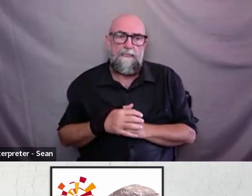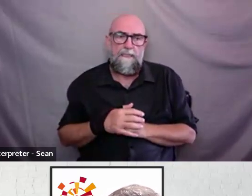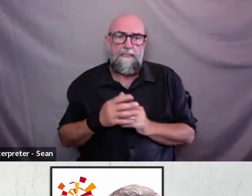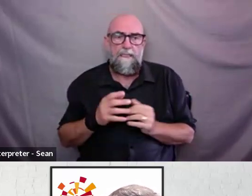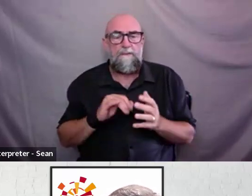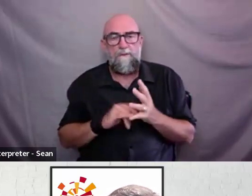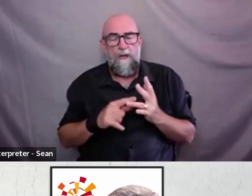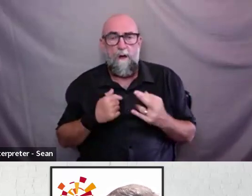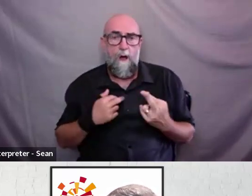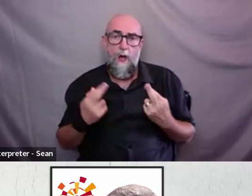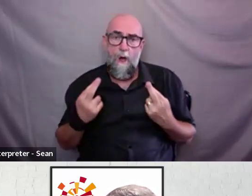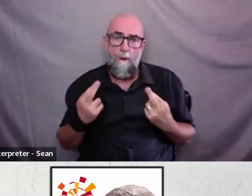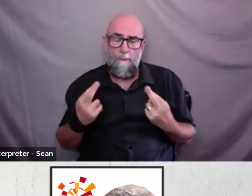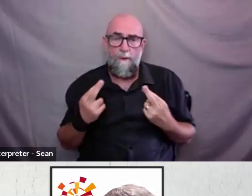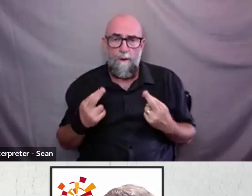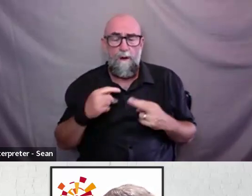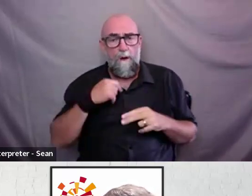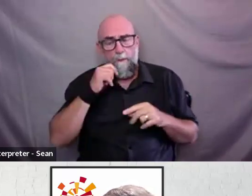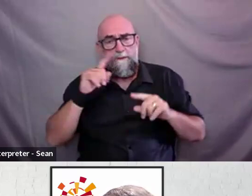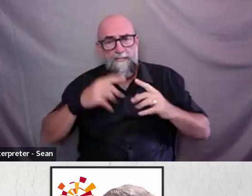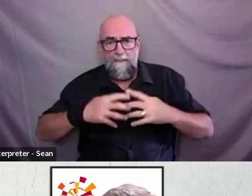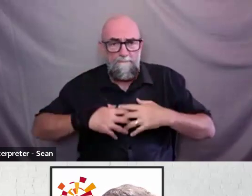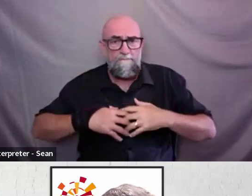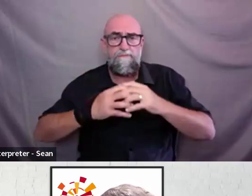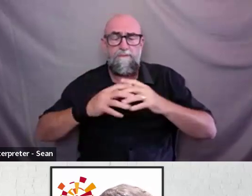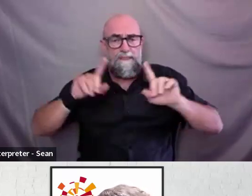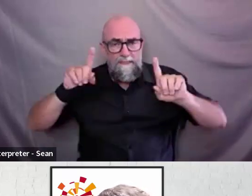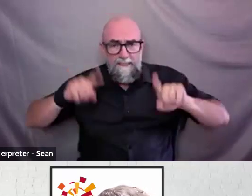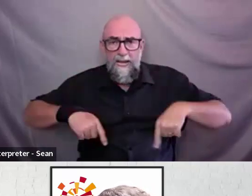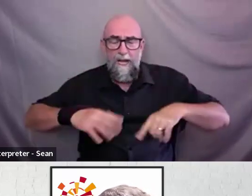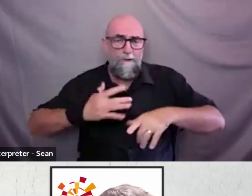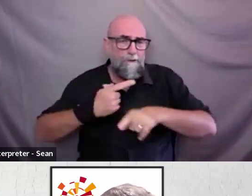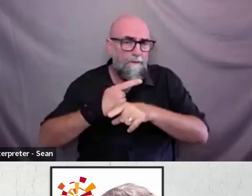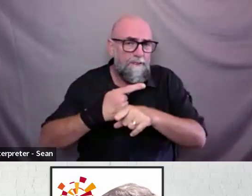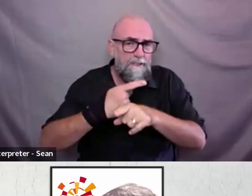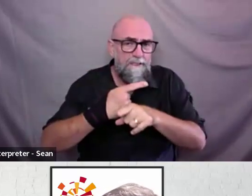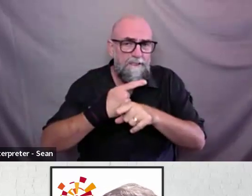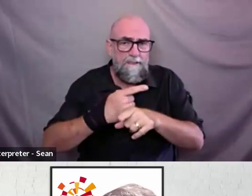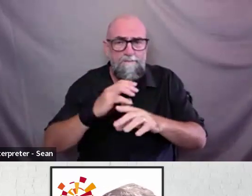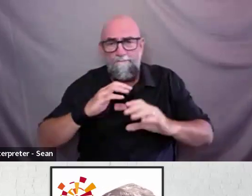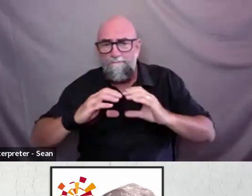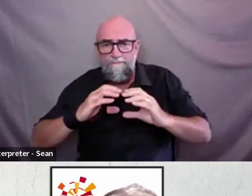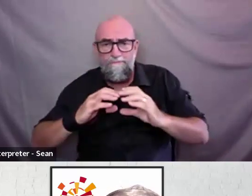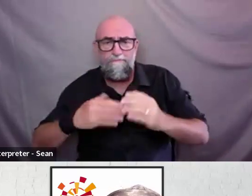in Arts on Tour , she is determined to green and revolutionised